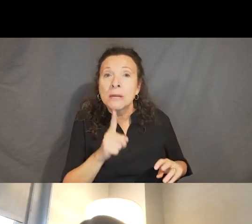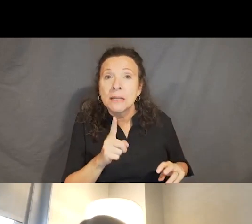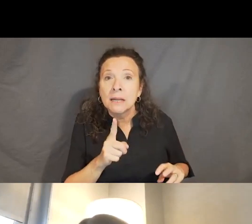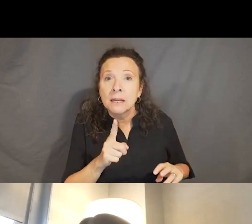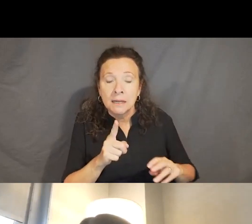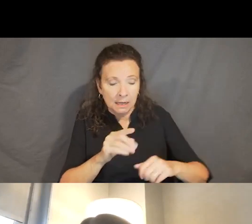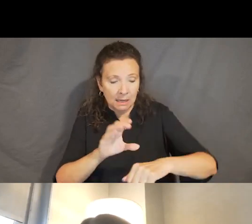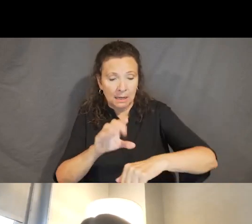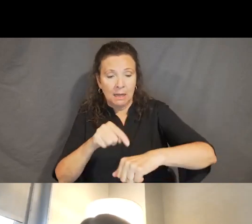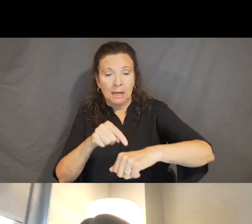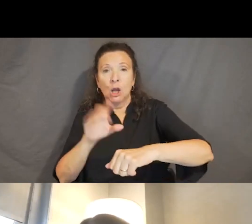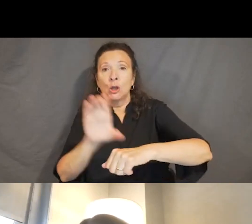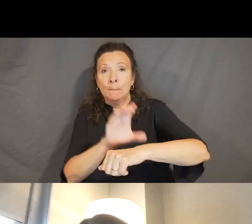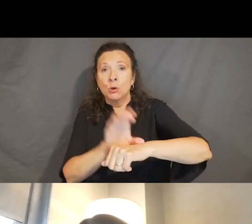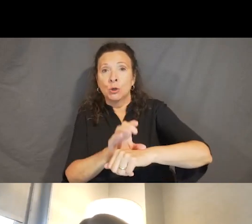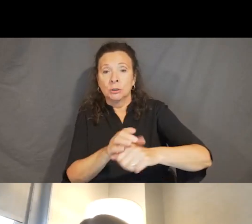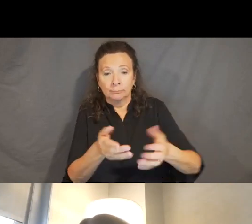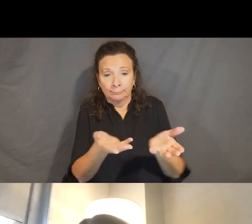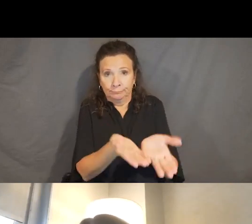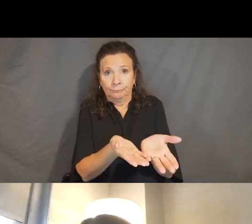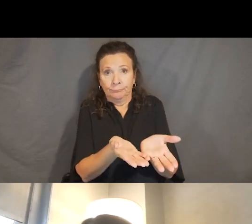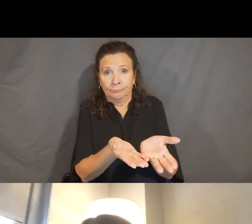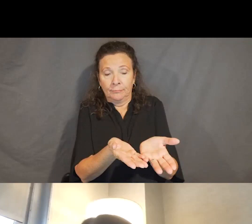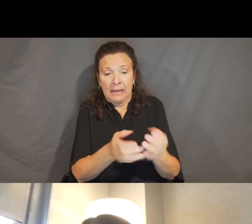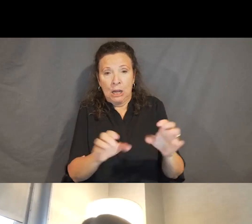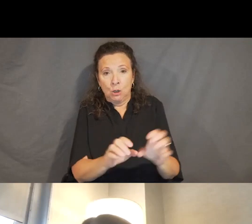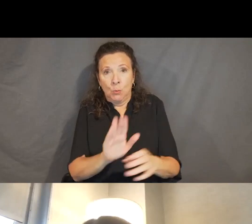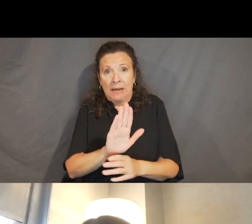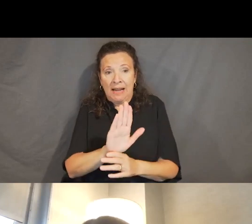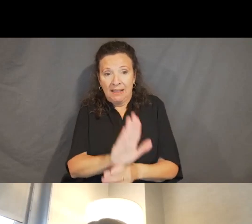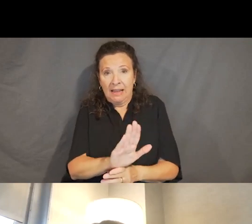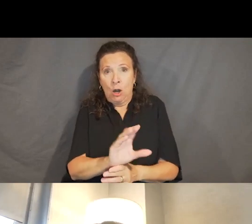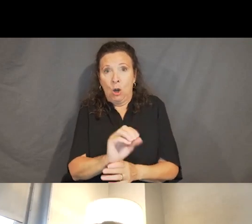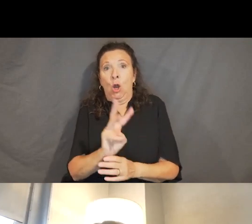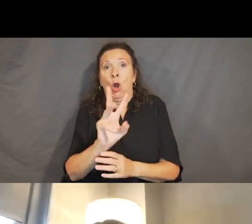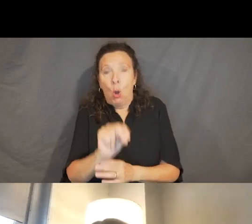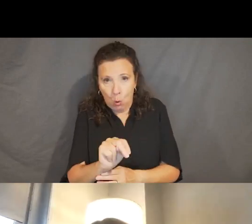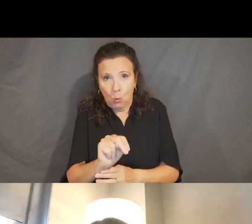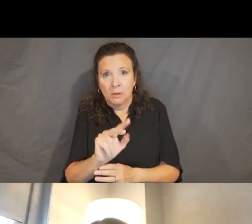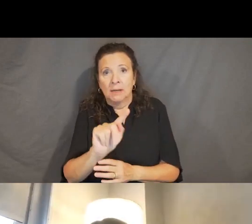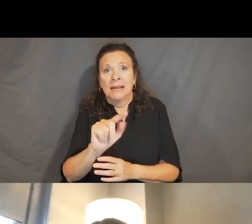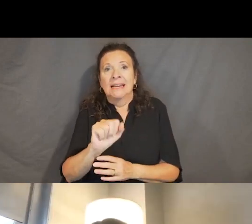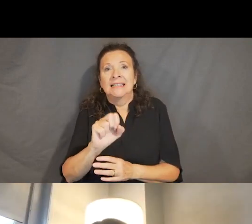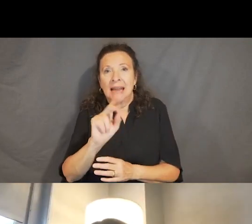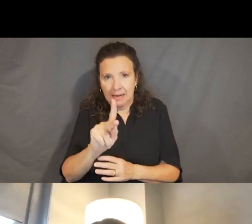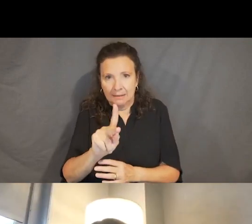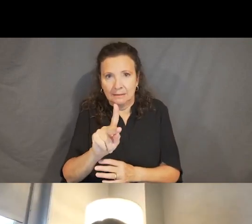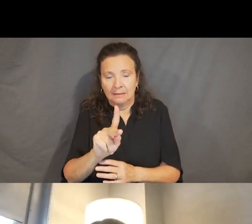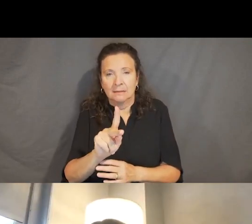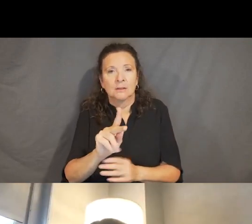is performing tasks on their own without a human guiding it at that very moment, and in the past,